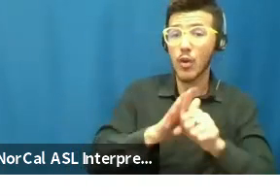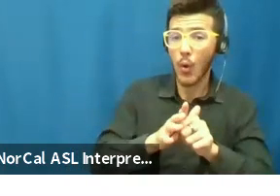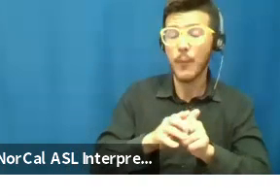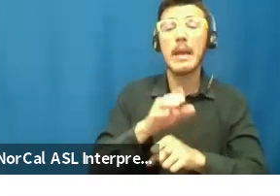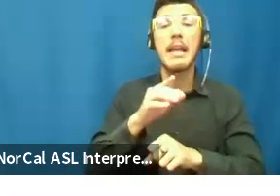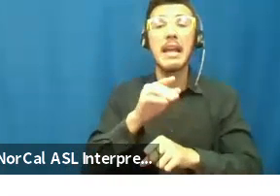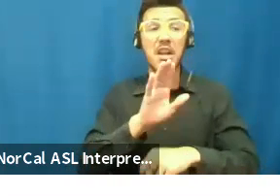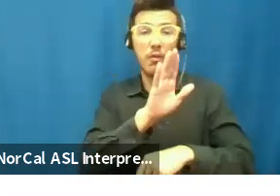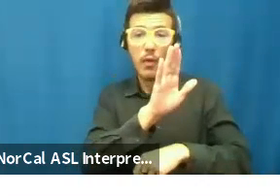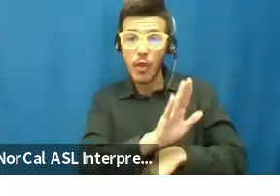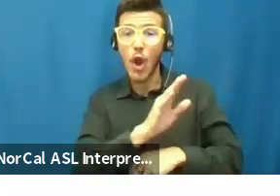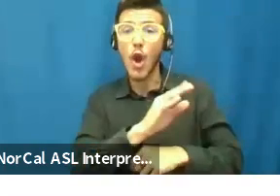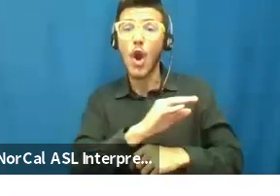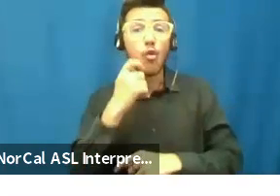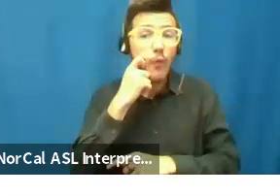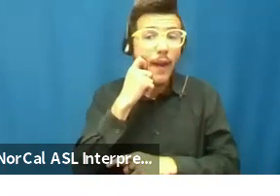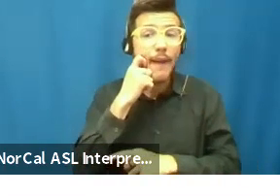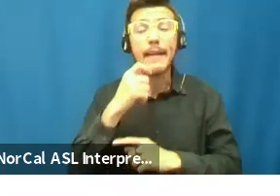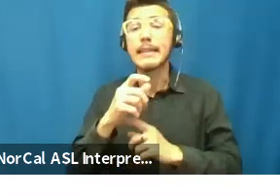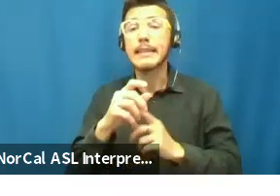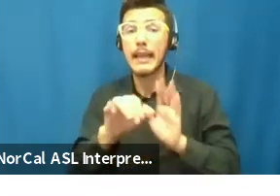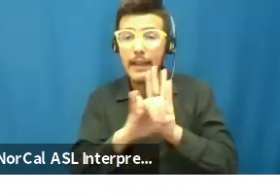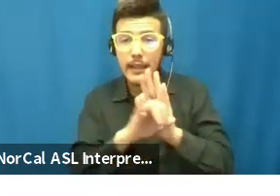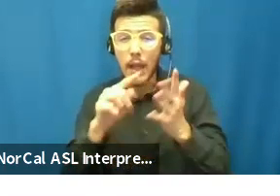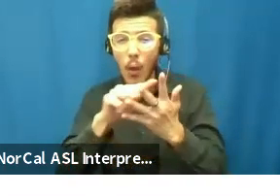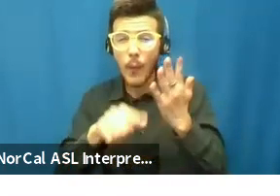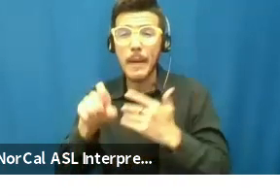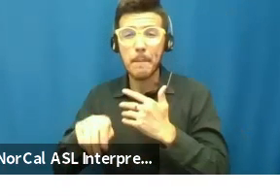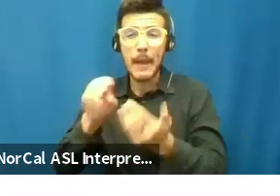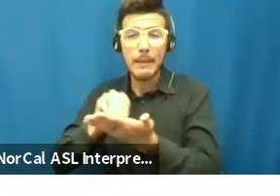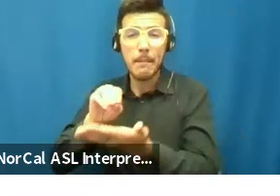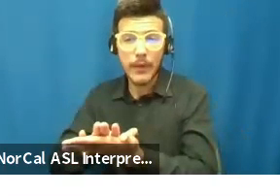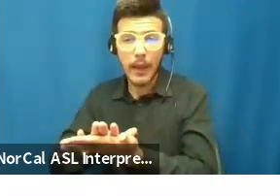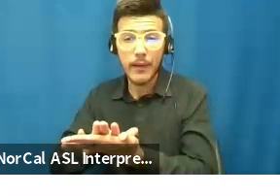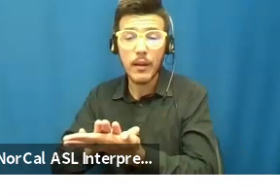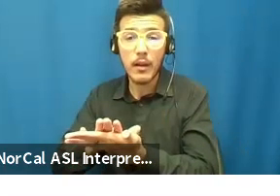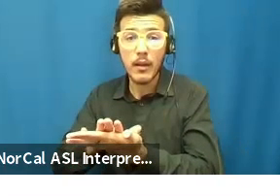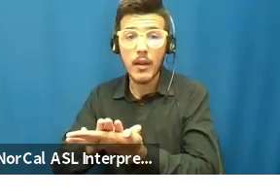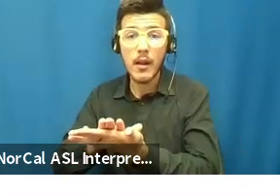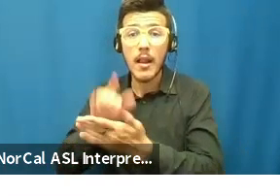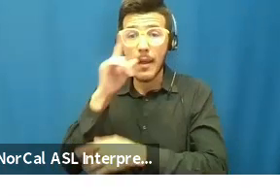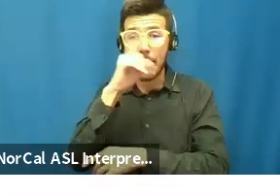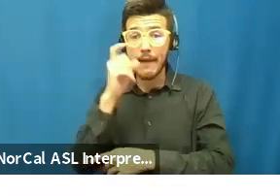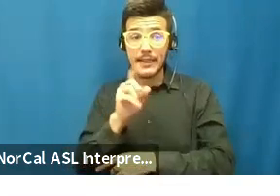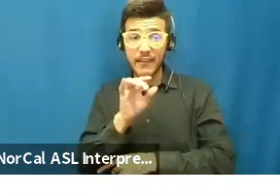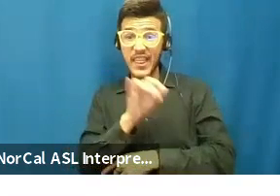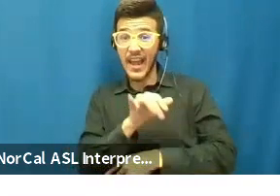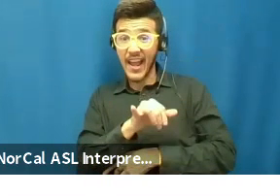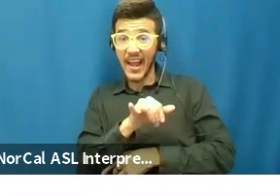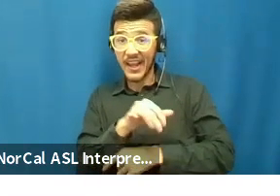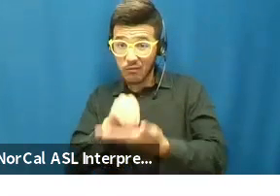ethnicity. And because of that, for all of our COVID related death data, we have 98% of that,